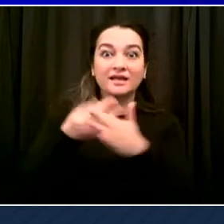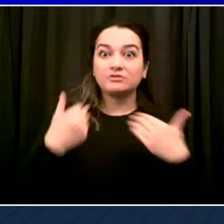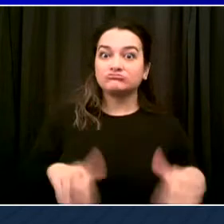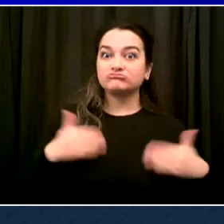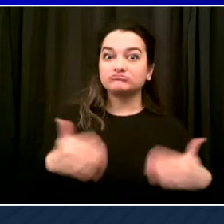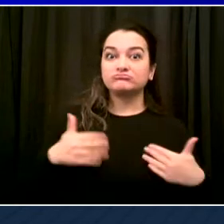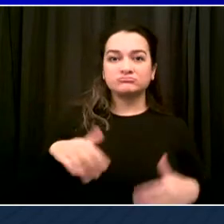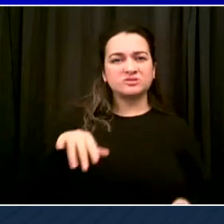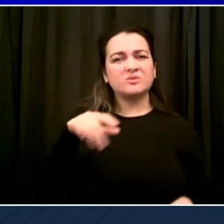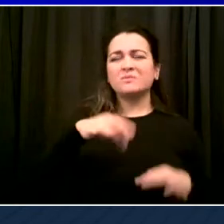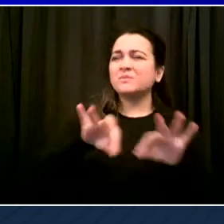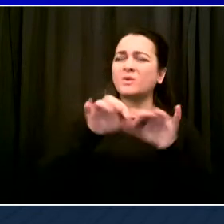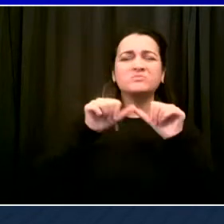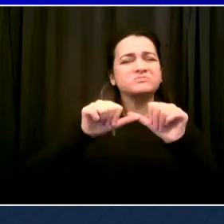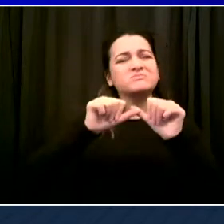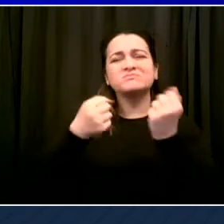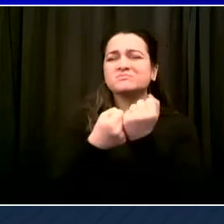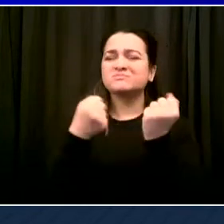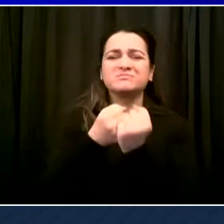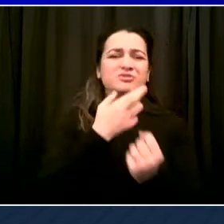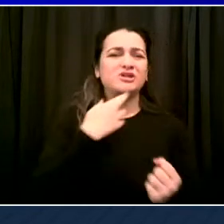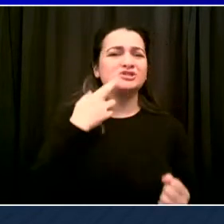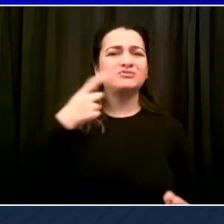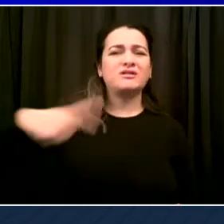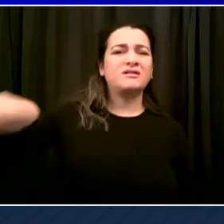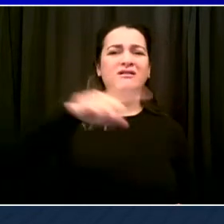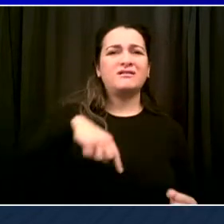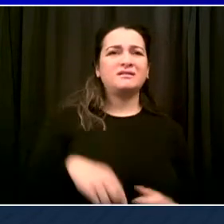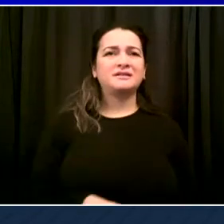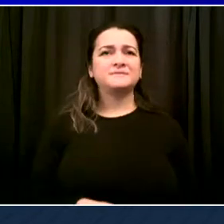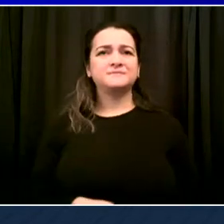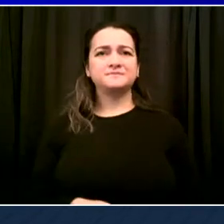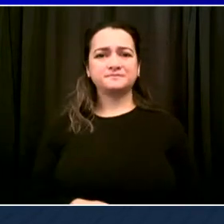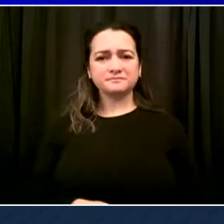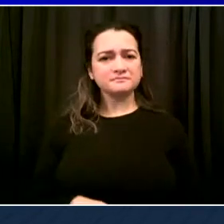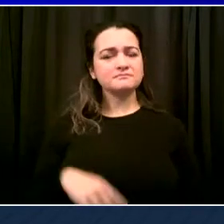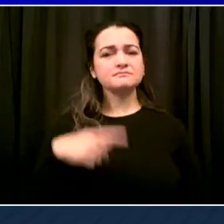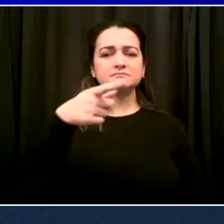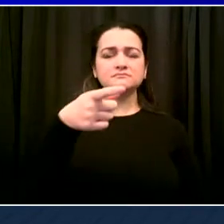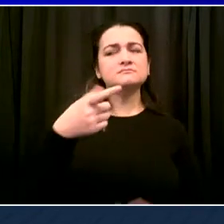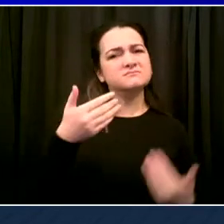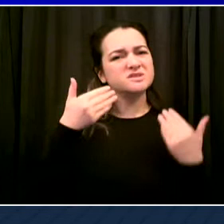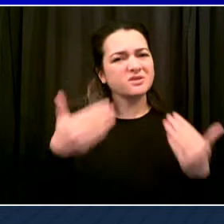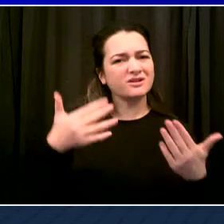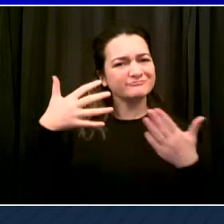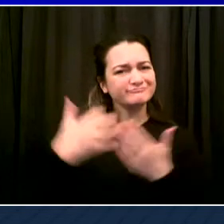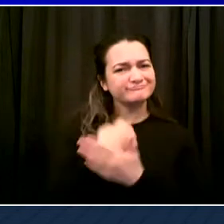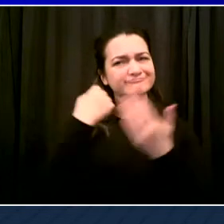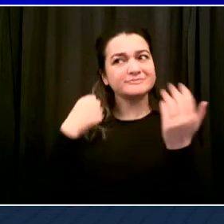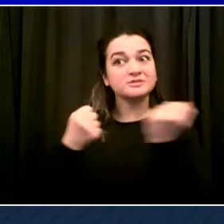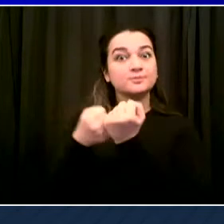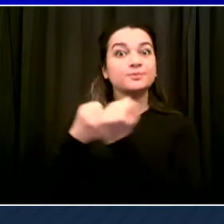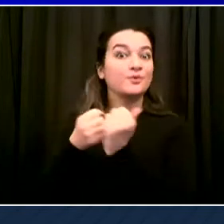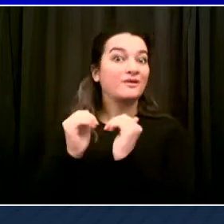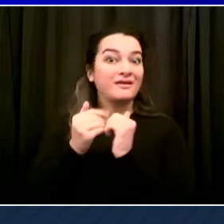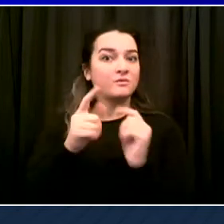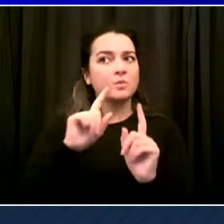RESPONSE TO THIS. THERE IS PEOPLE CONSTANTLY